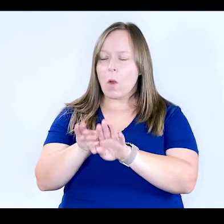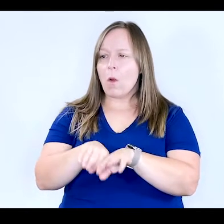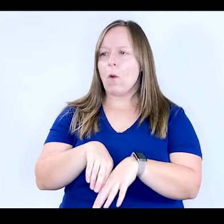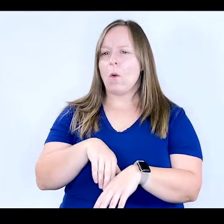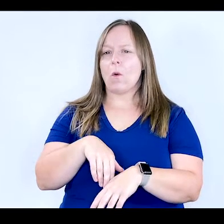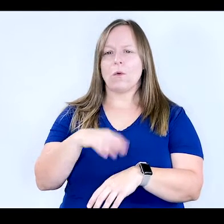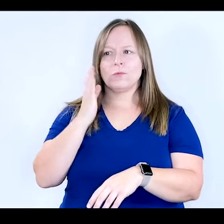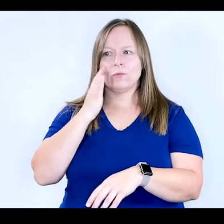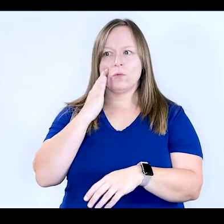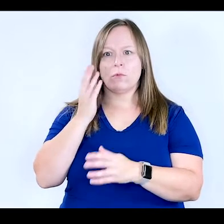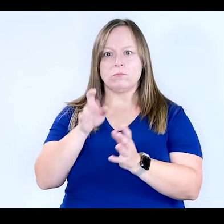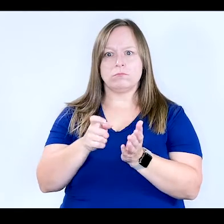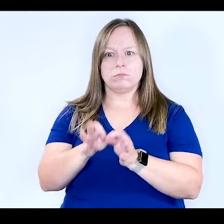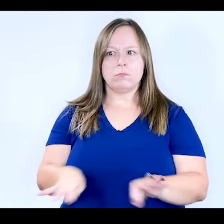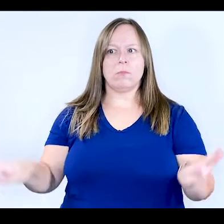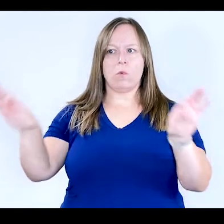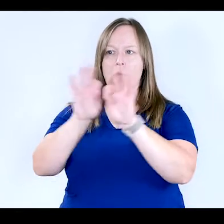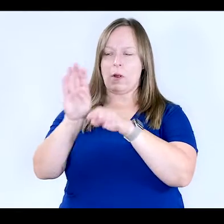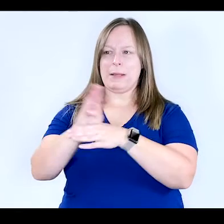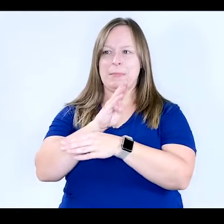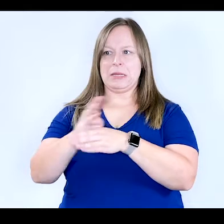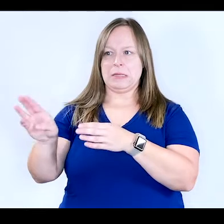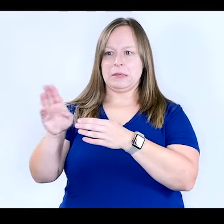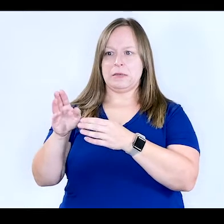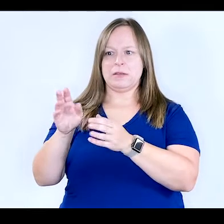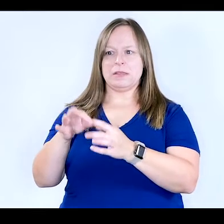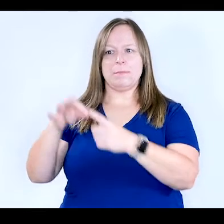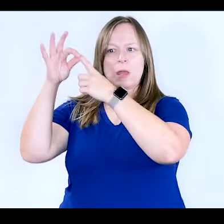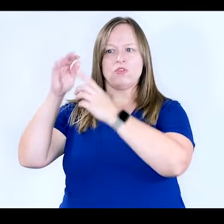have essential businesses. And they're looking to have special hours,